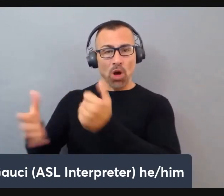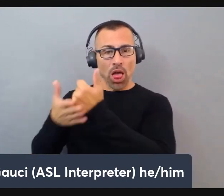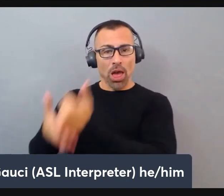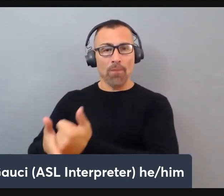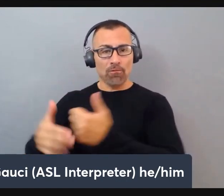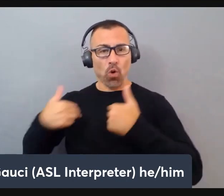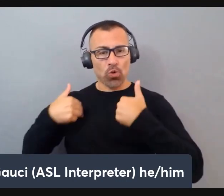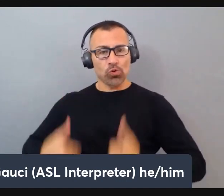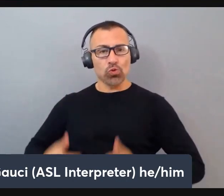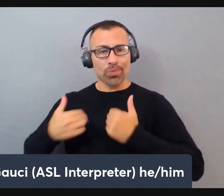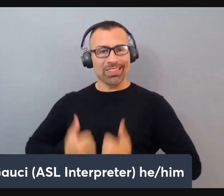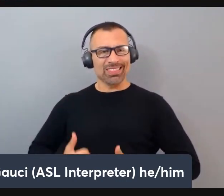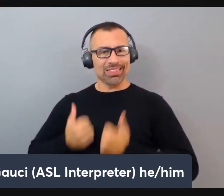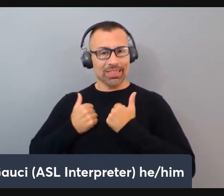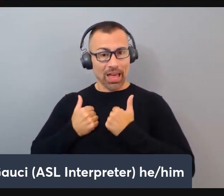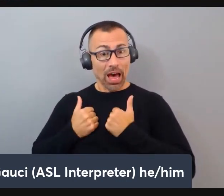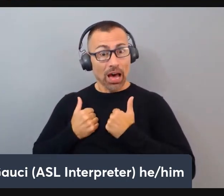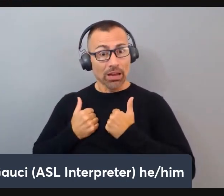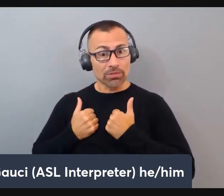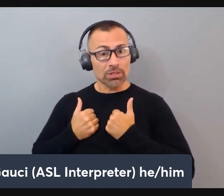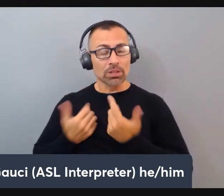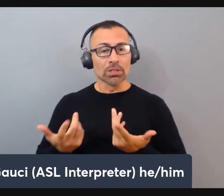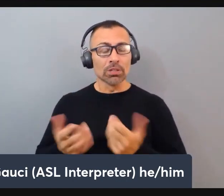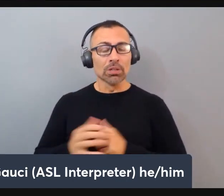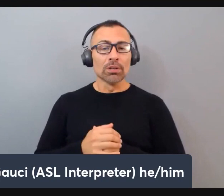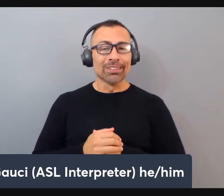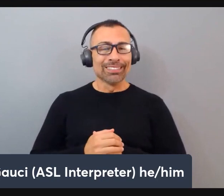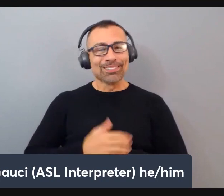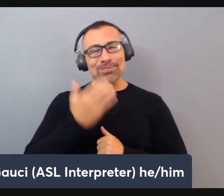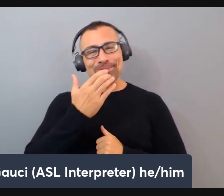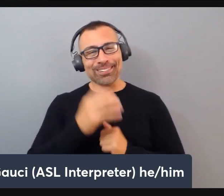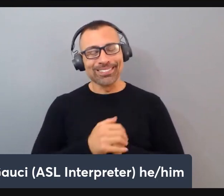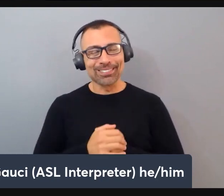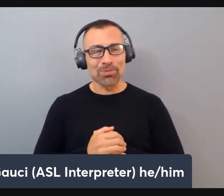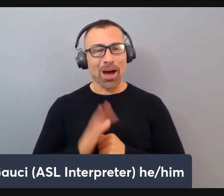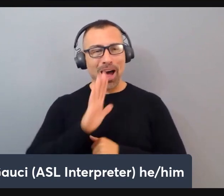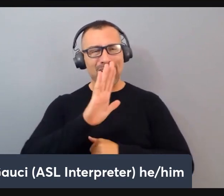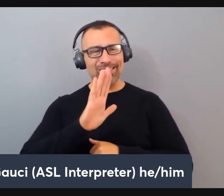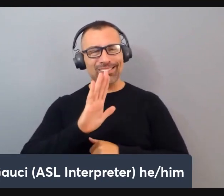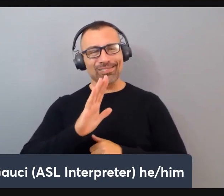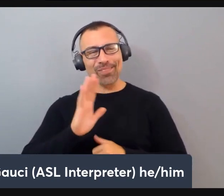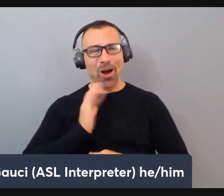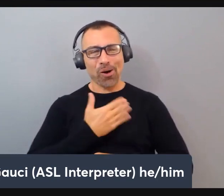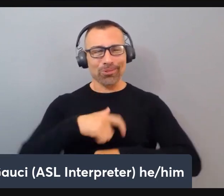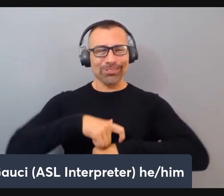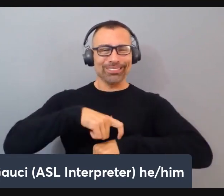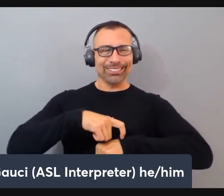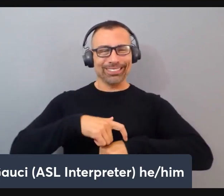Well, we're getting close to the end of our time together. I'm so sad, it's been so fun to hang out.